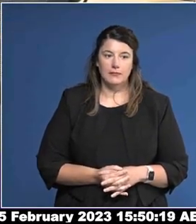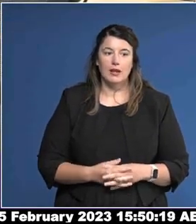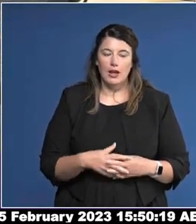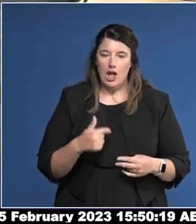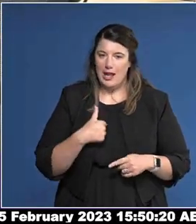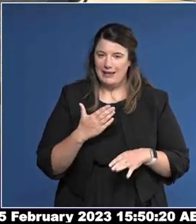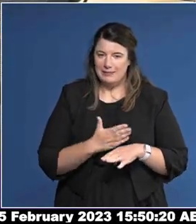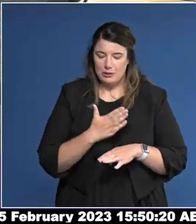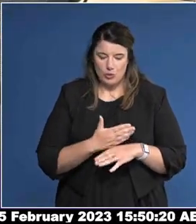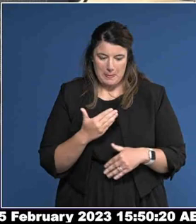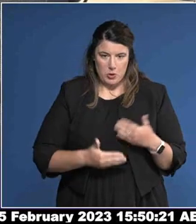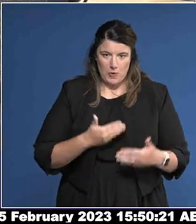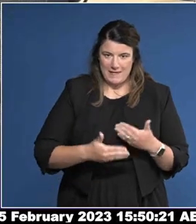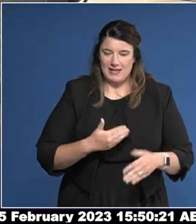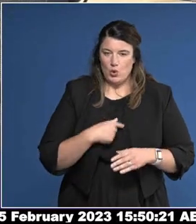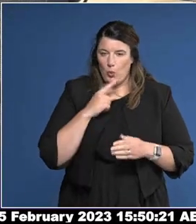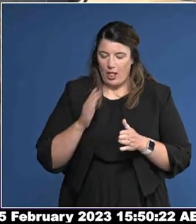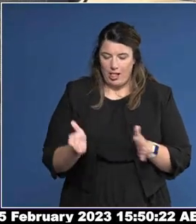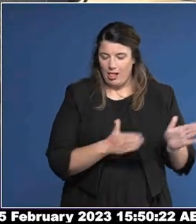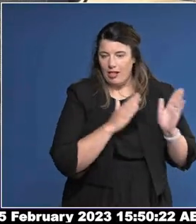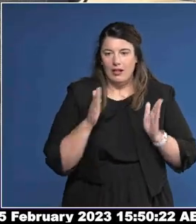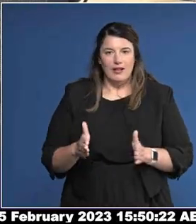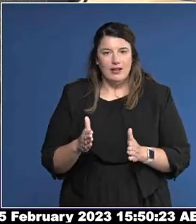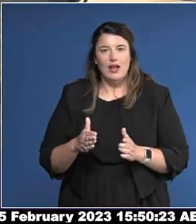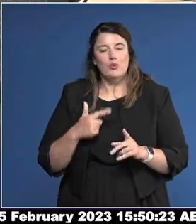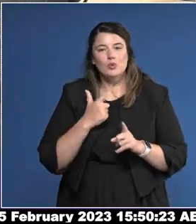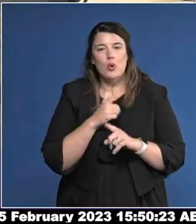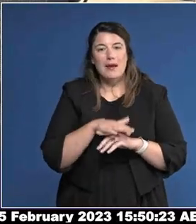I would like now to turn to advocates and community visitors.